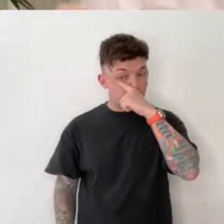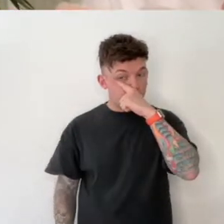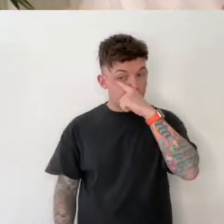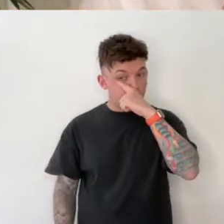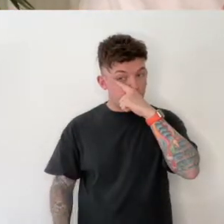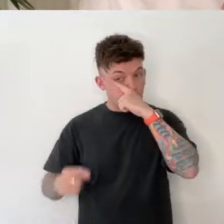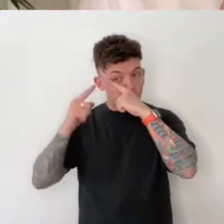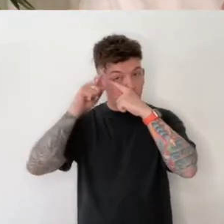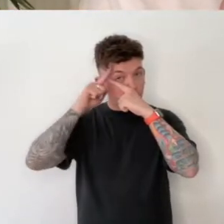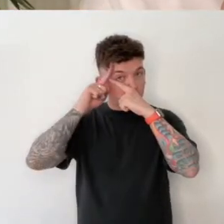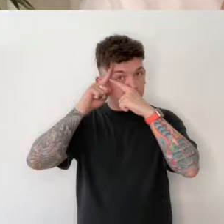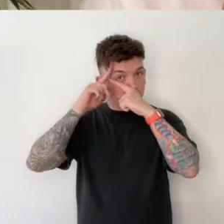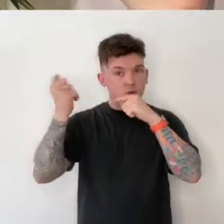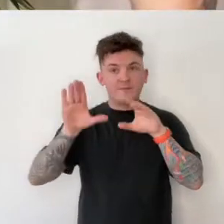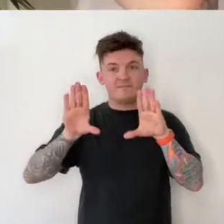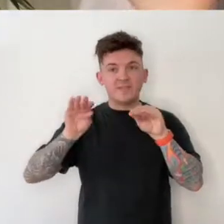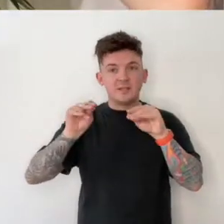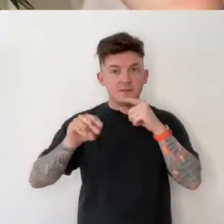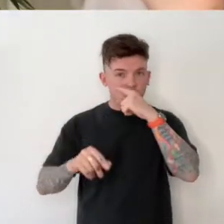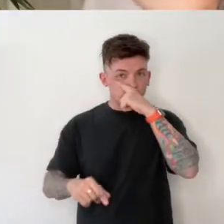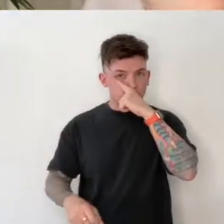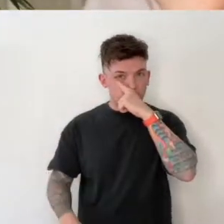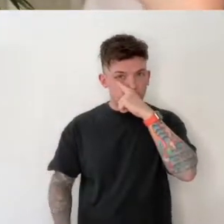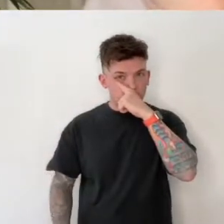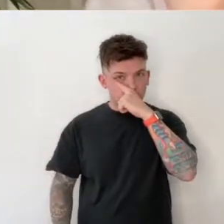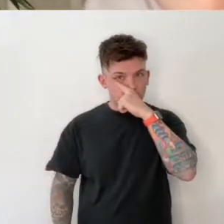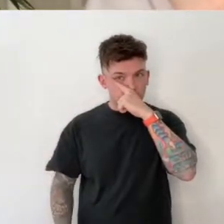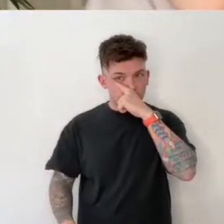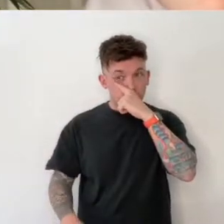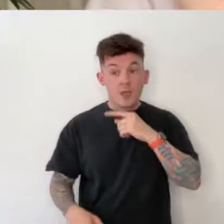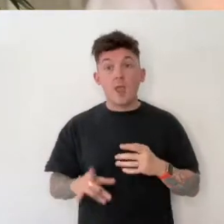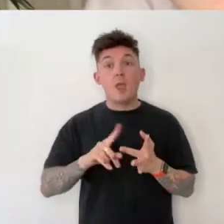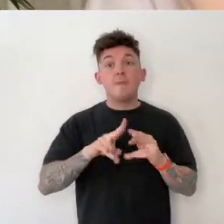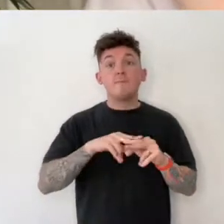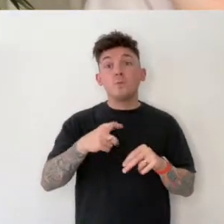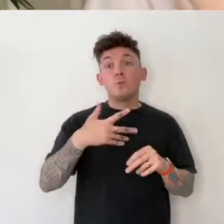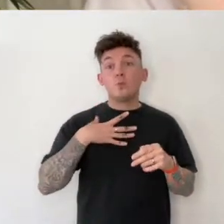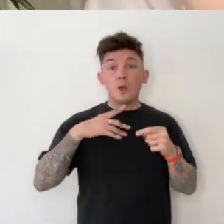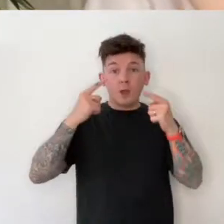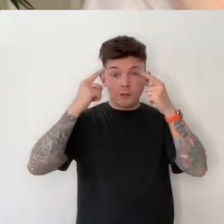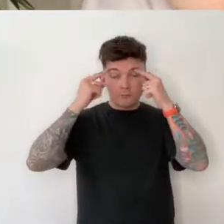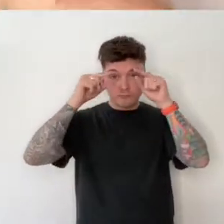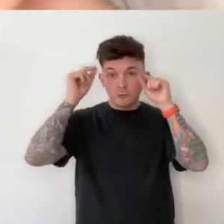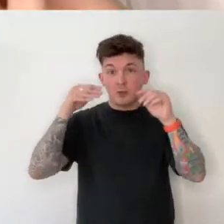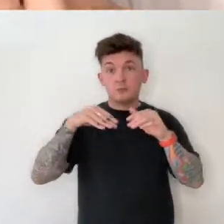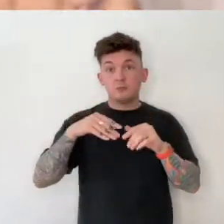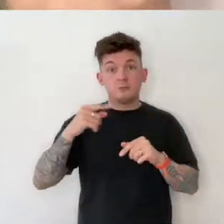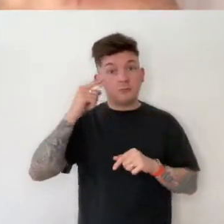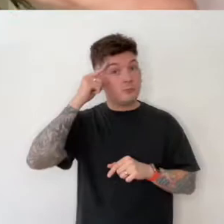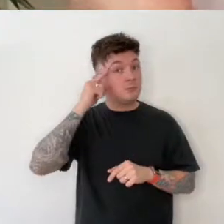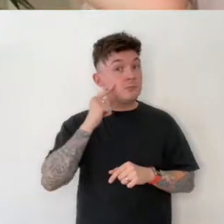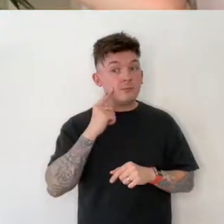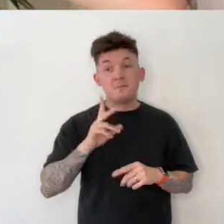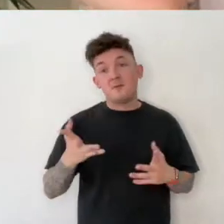that's where your brow should finish. i mean you do it how you want, i mean if you want to have brows down to your cheeks fine! you know but it's a slightly different look. do